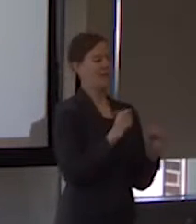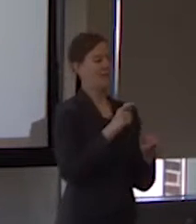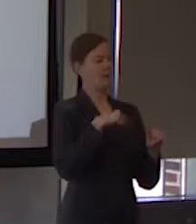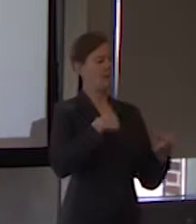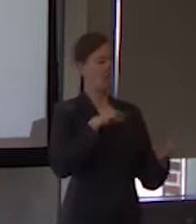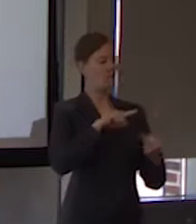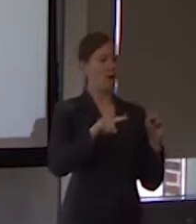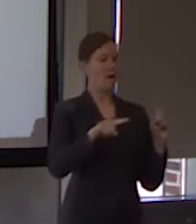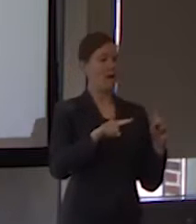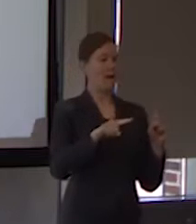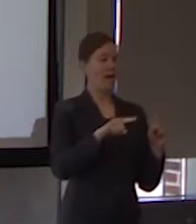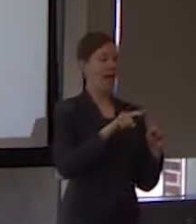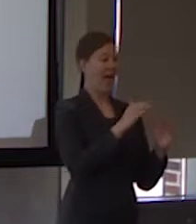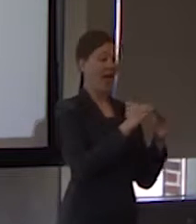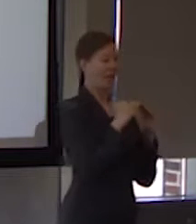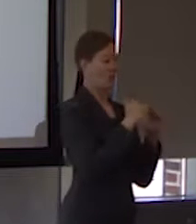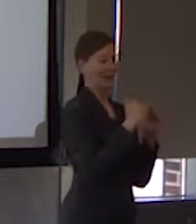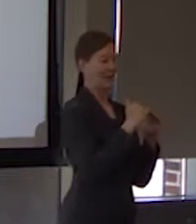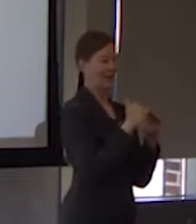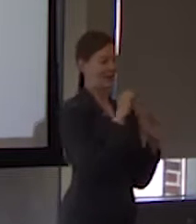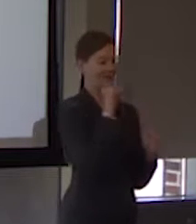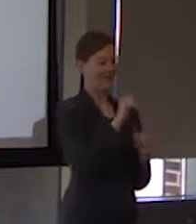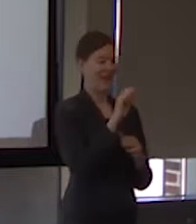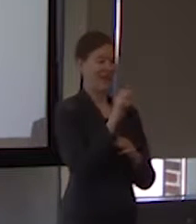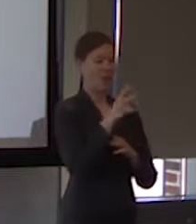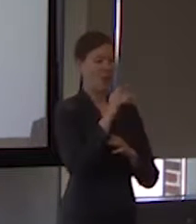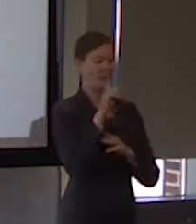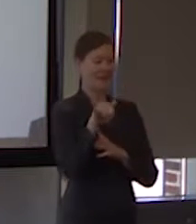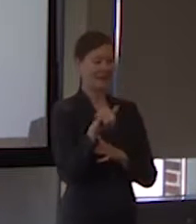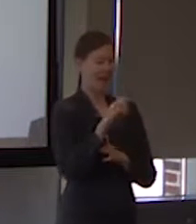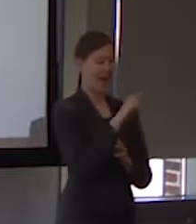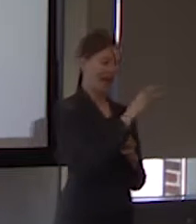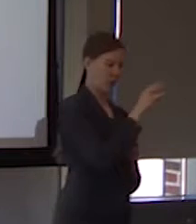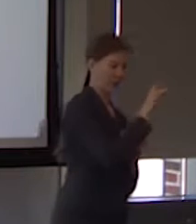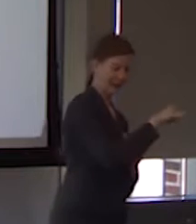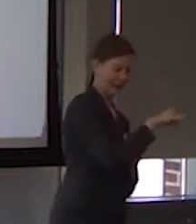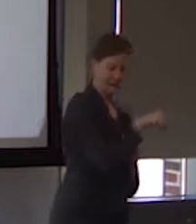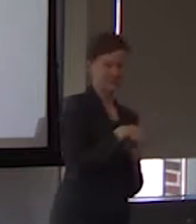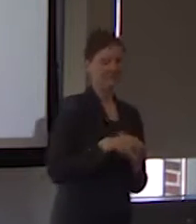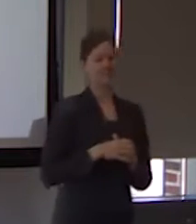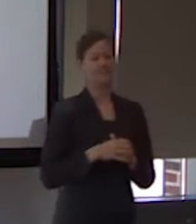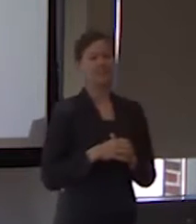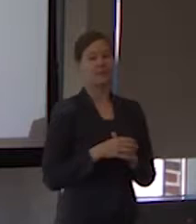that equity is not equality. If you give my peers and I 4 weeks to study for an exam,